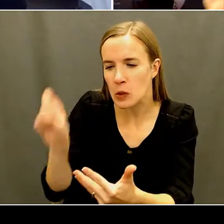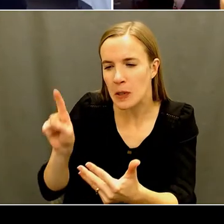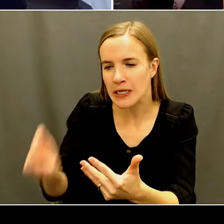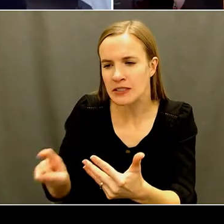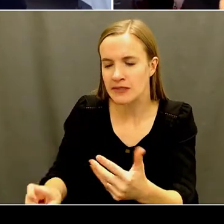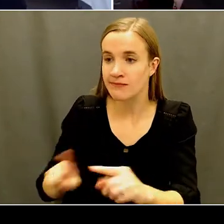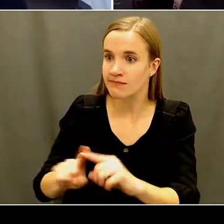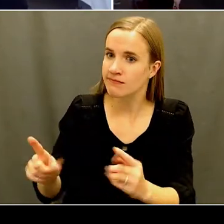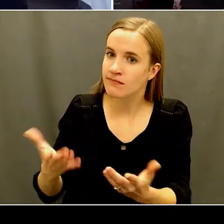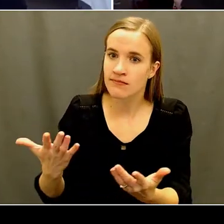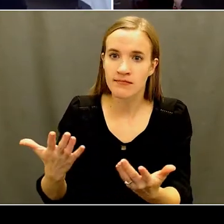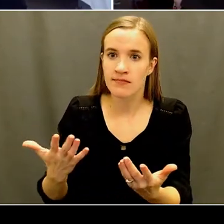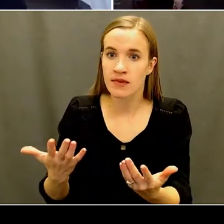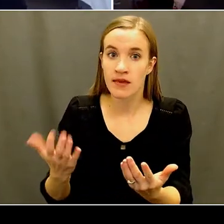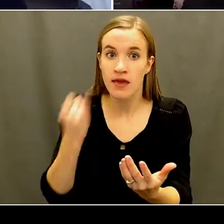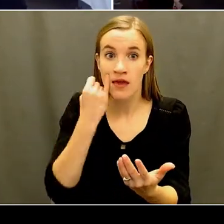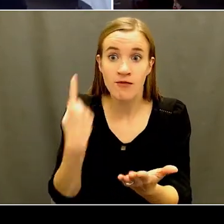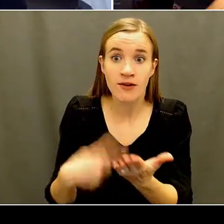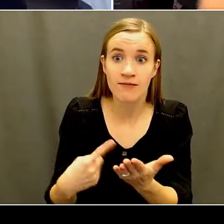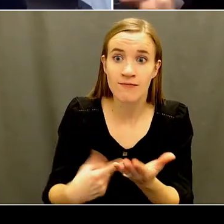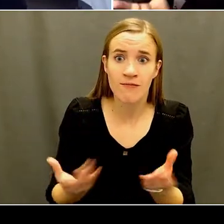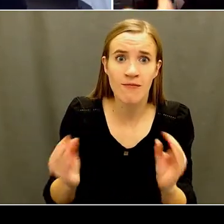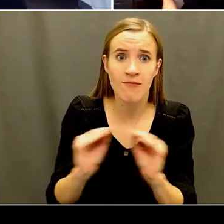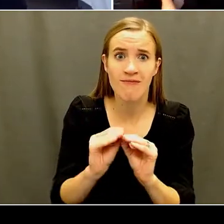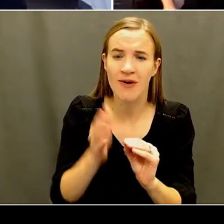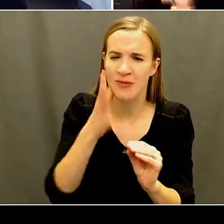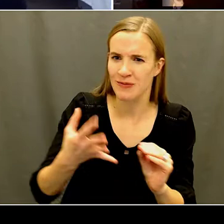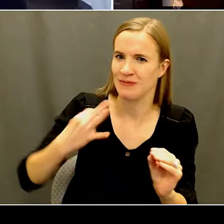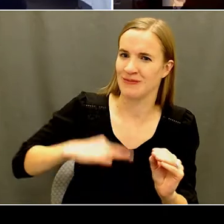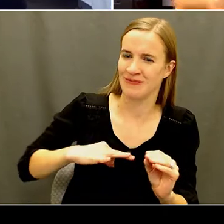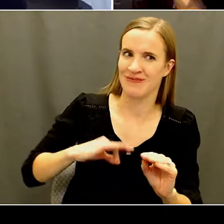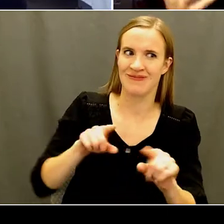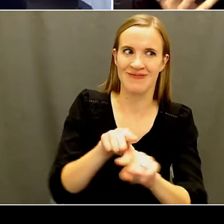voting, elections and coded, it is coming up and with our last couple of